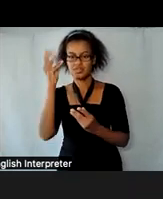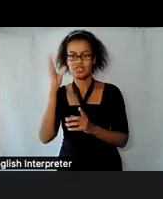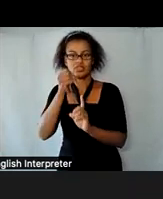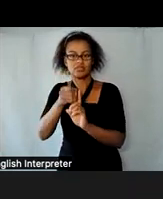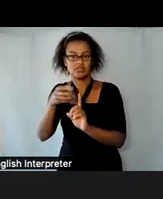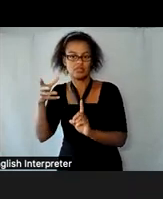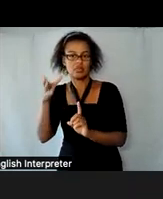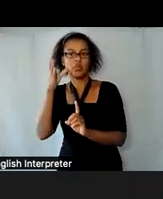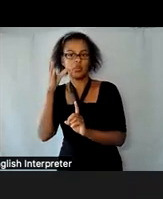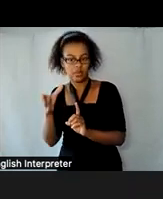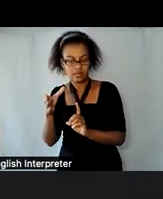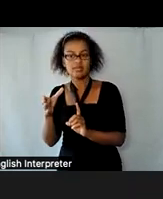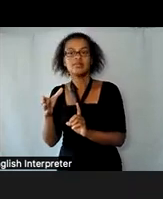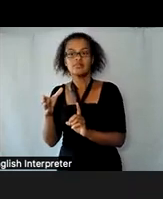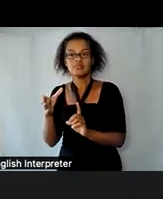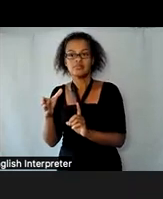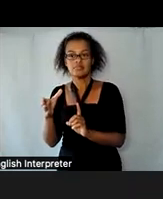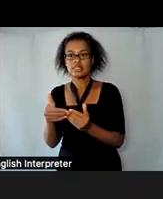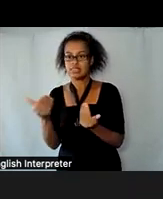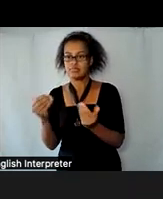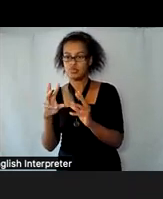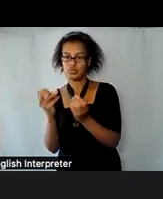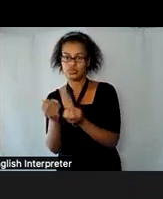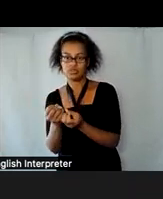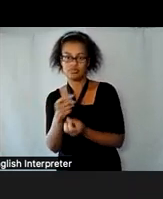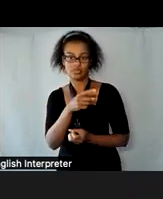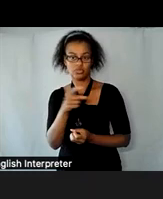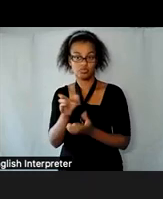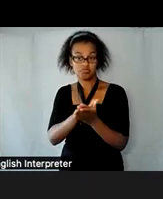register for that if you're interested.